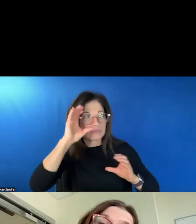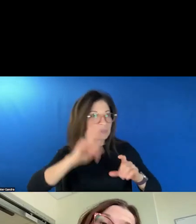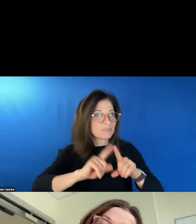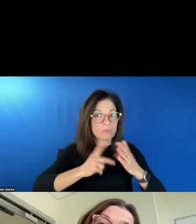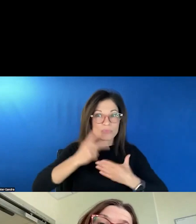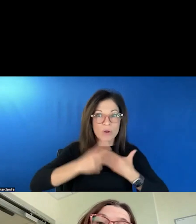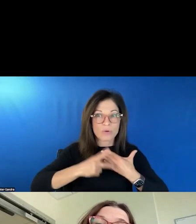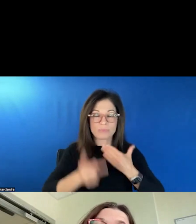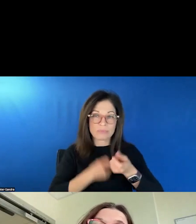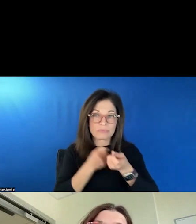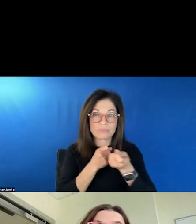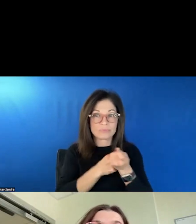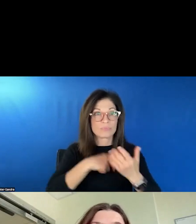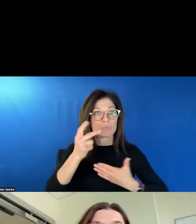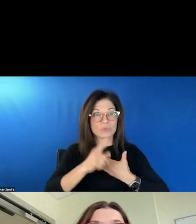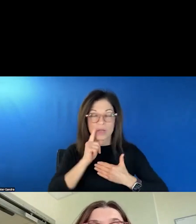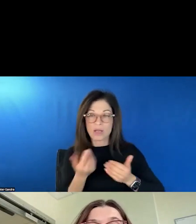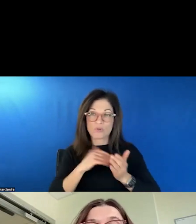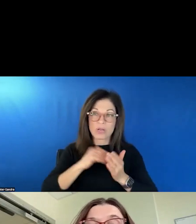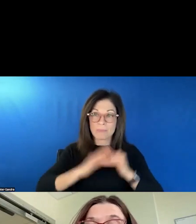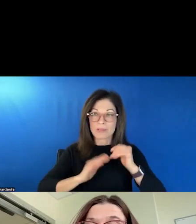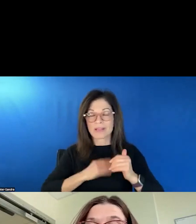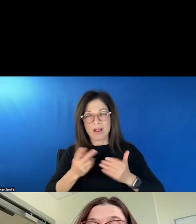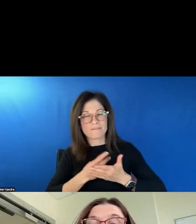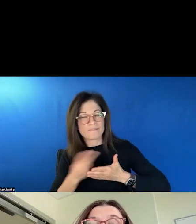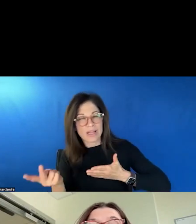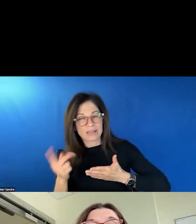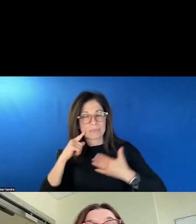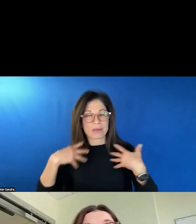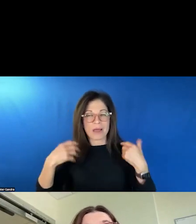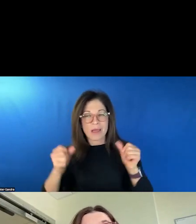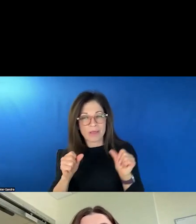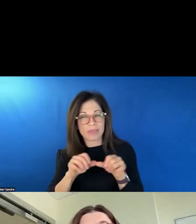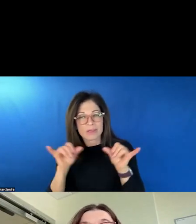FOR PROGRAMS THAT REBUILD THE INFRASTRUCTURE. IT CAN BE A SYSTEM